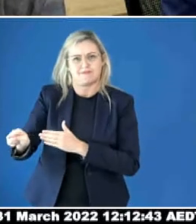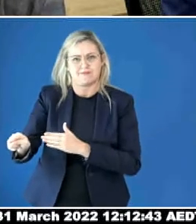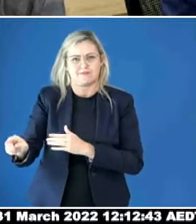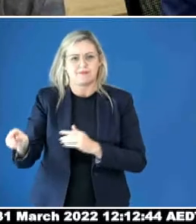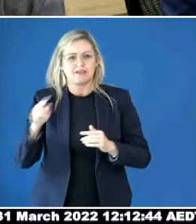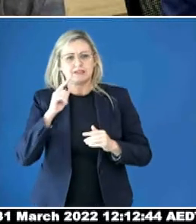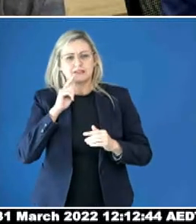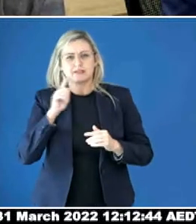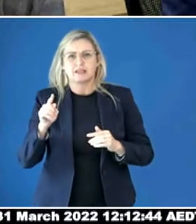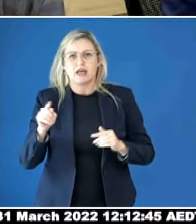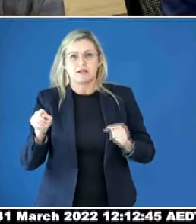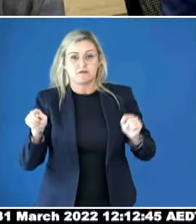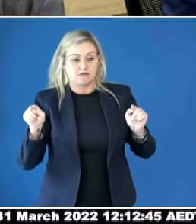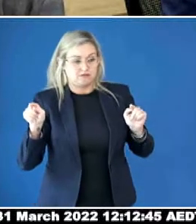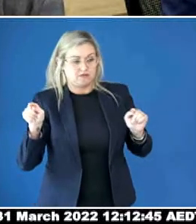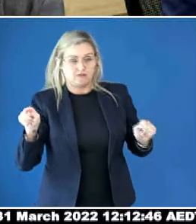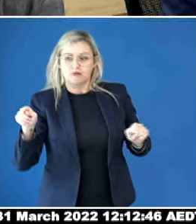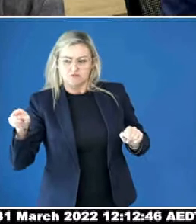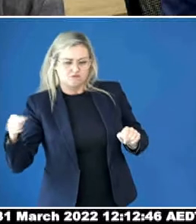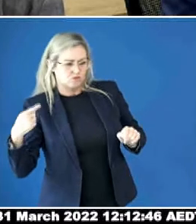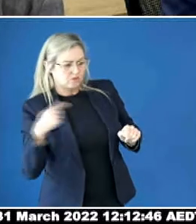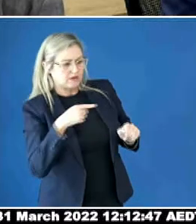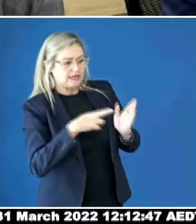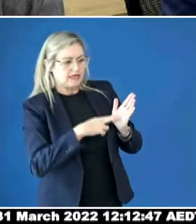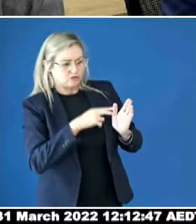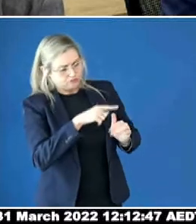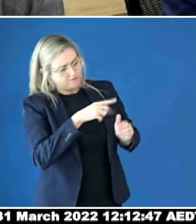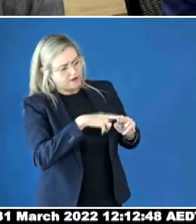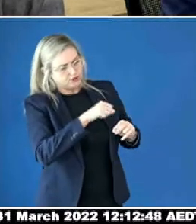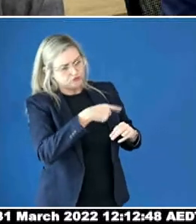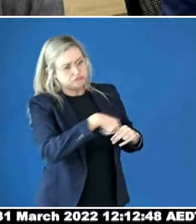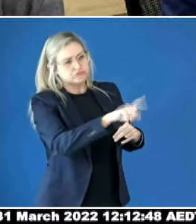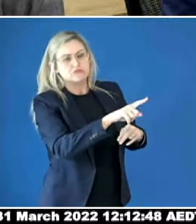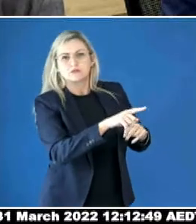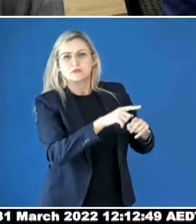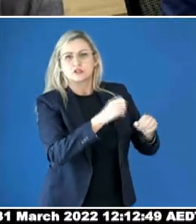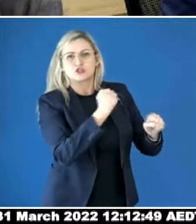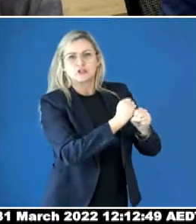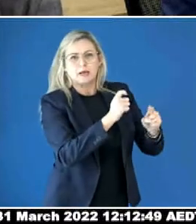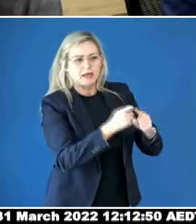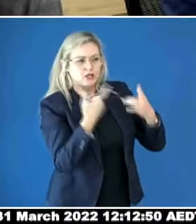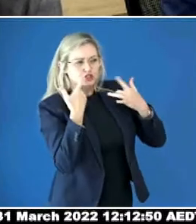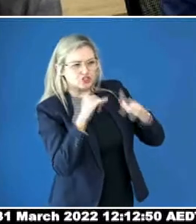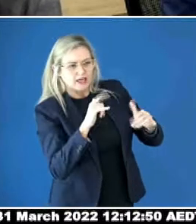"He was also advised to take Niky to the GP for check-up and to be tested for any sexually transmitted diseases."